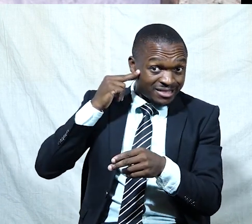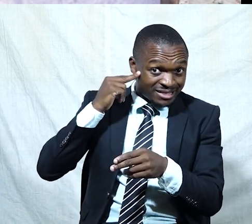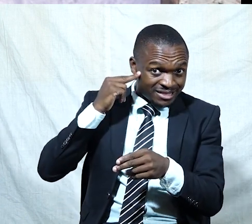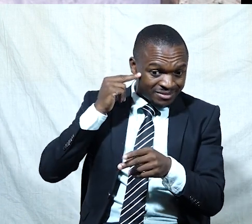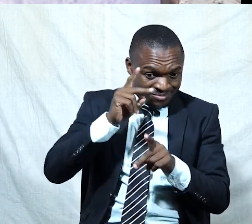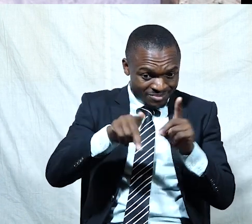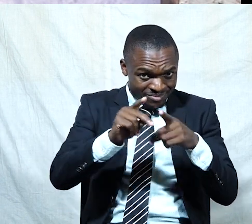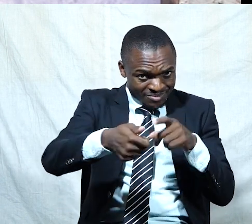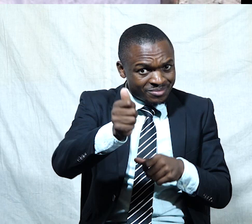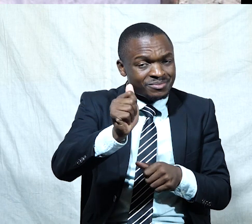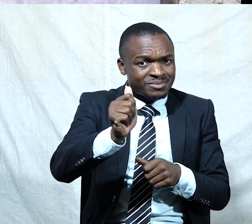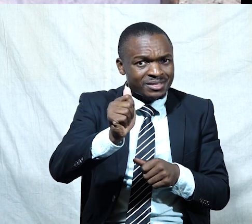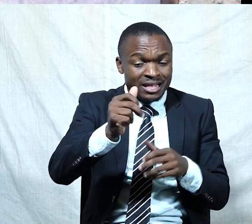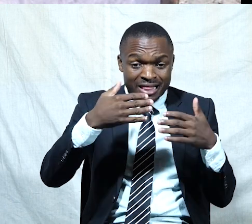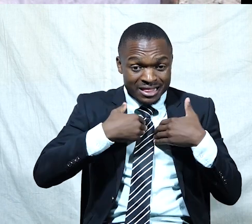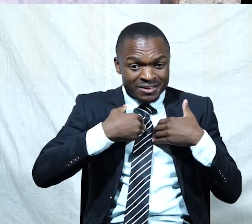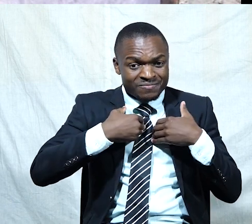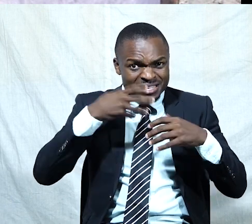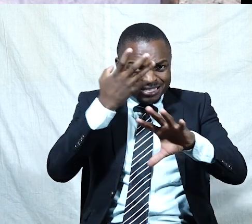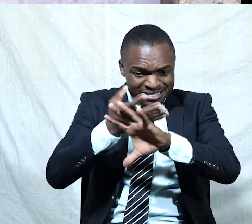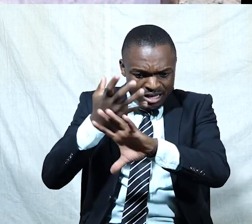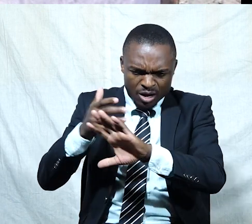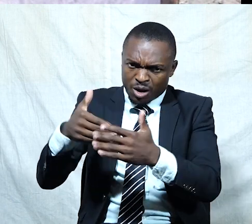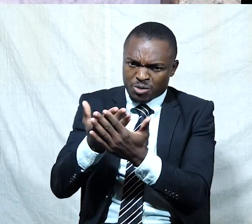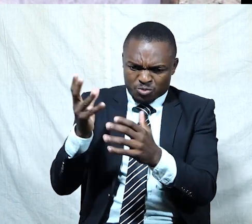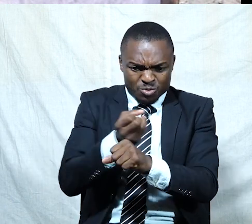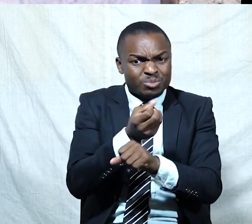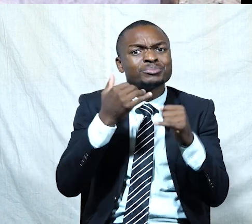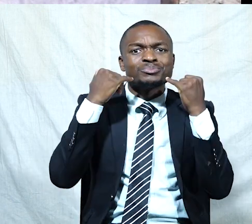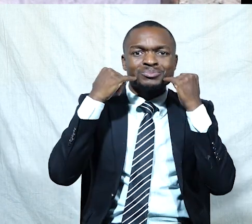because they've got difficulties in how to get the information,